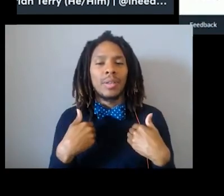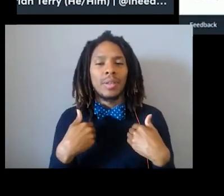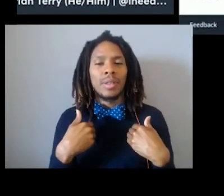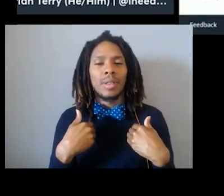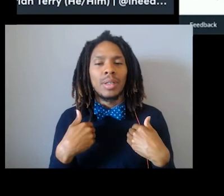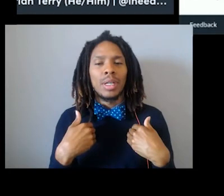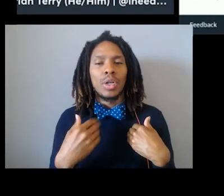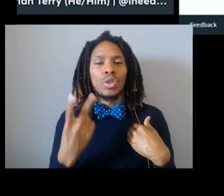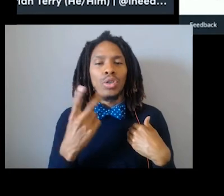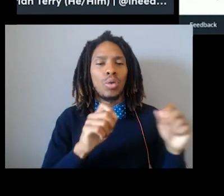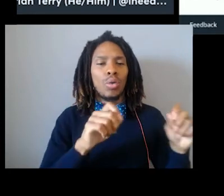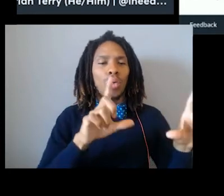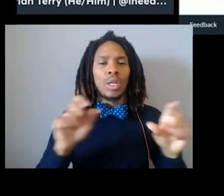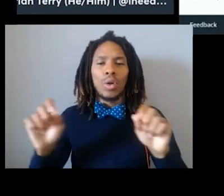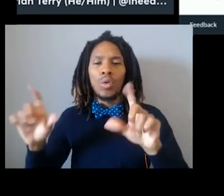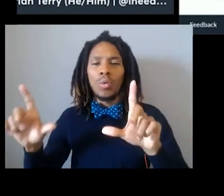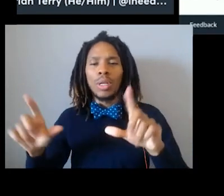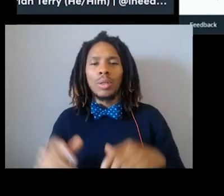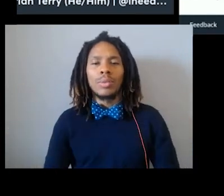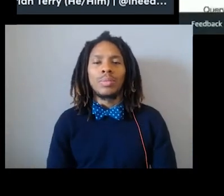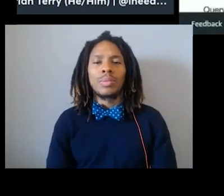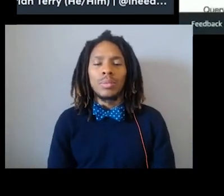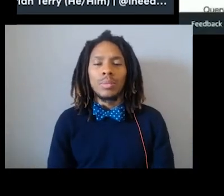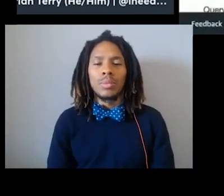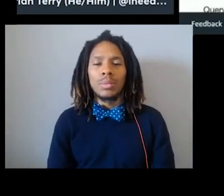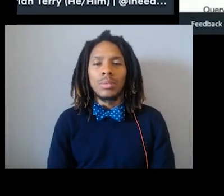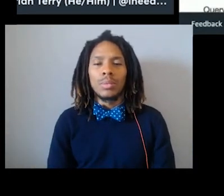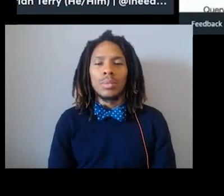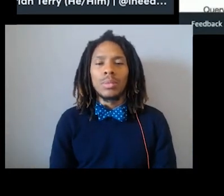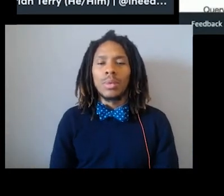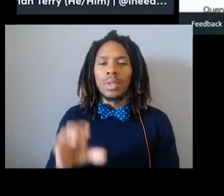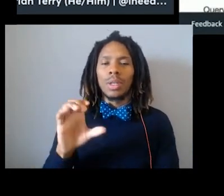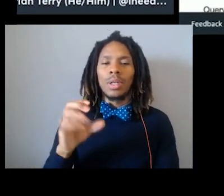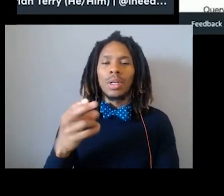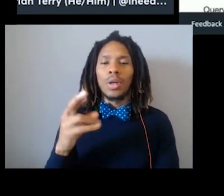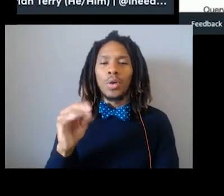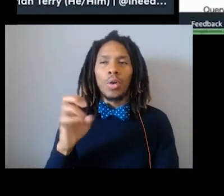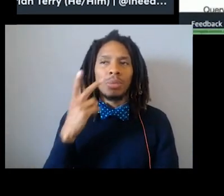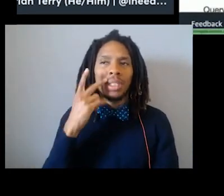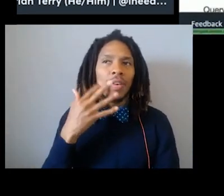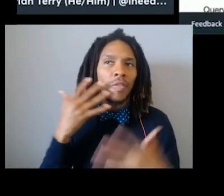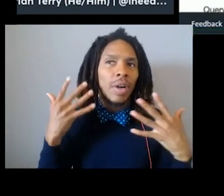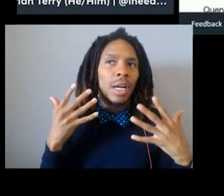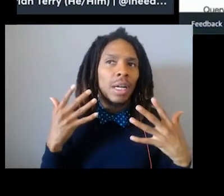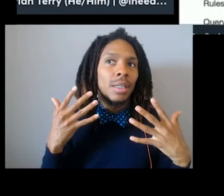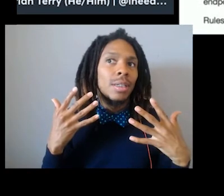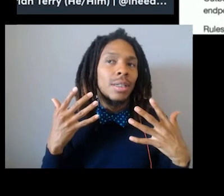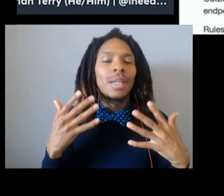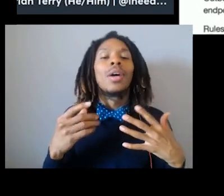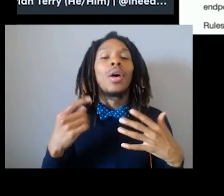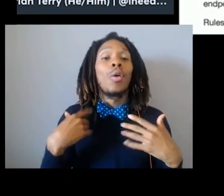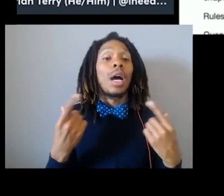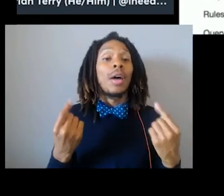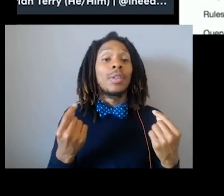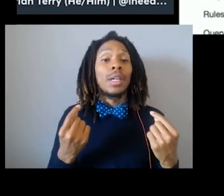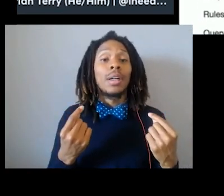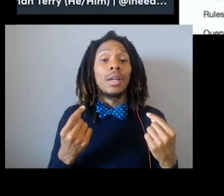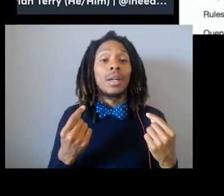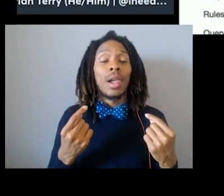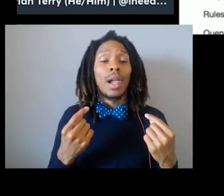So let's use Chrome is kind to me. Right. So what I've done is, the orange one above